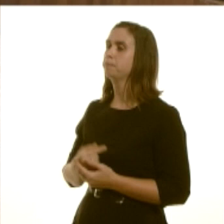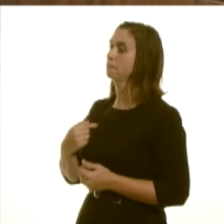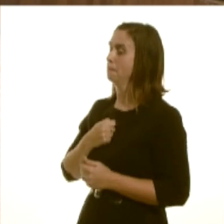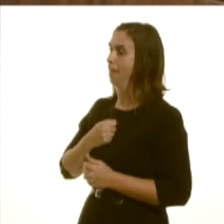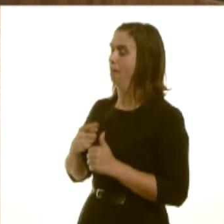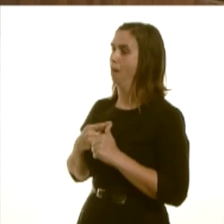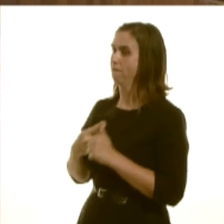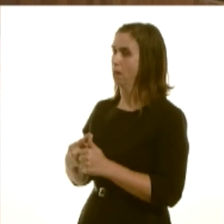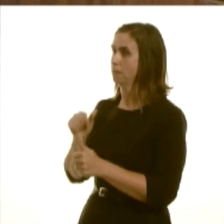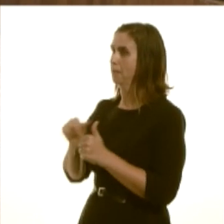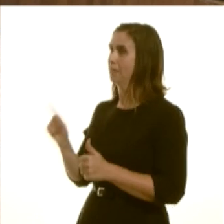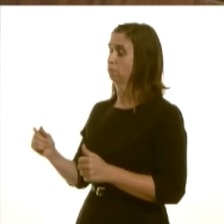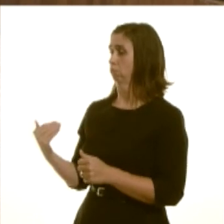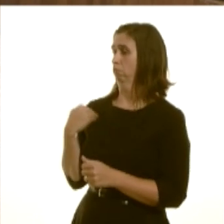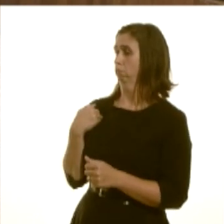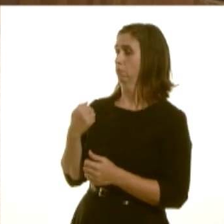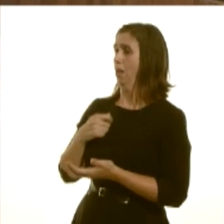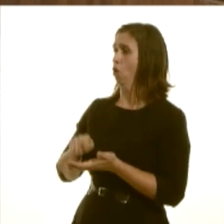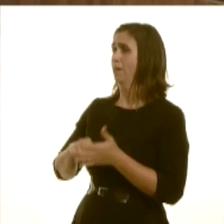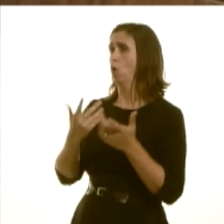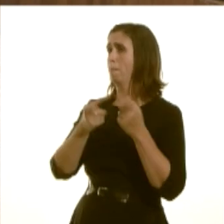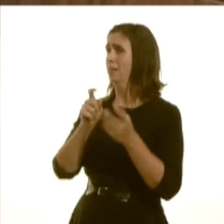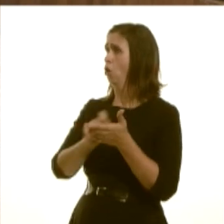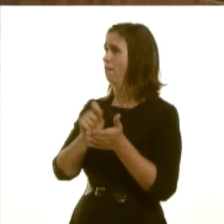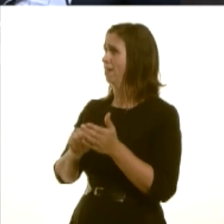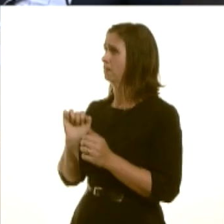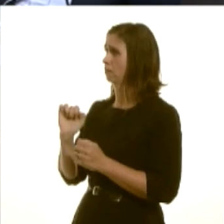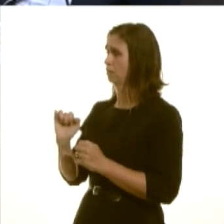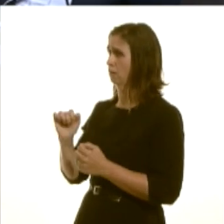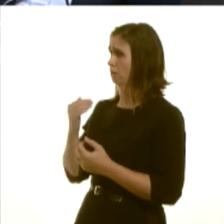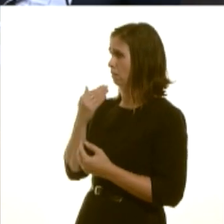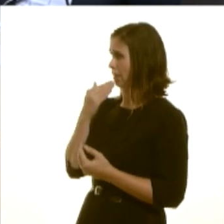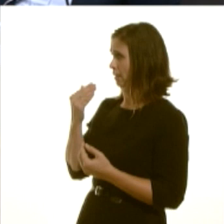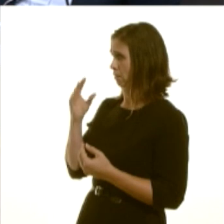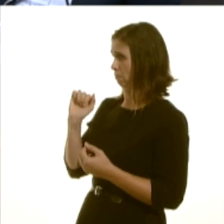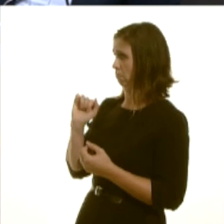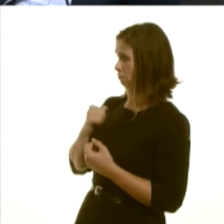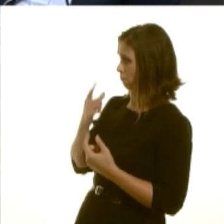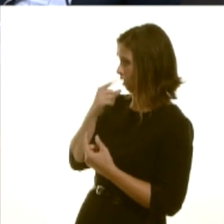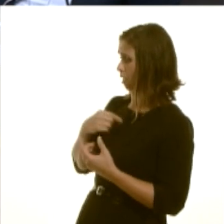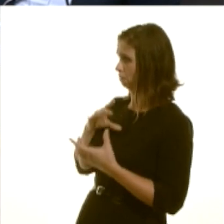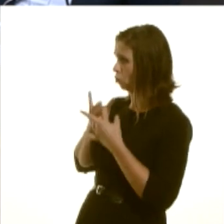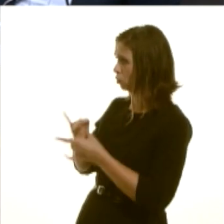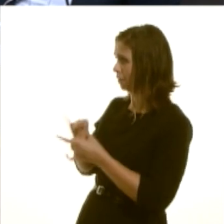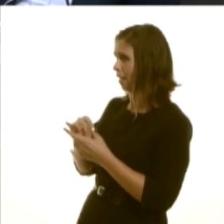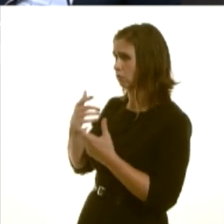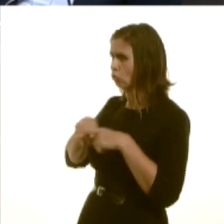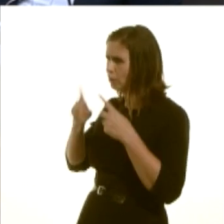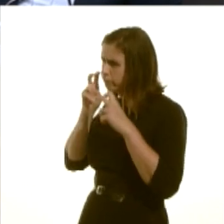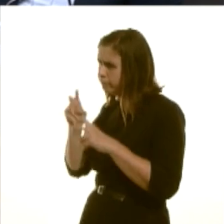contact either my office or the Minister’s office with his details—or, indeed, you, as his Member—in order that we can examine what might be possible. However, the reality